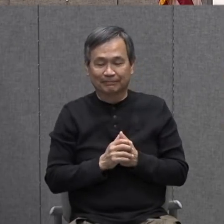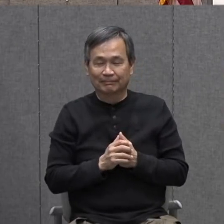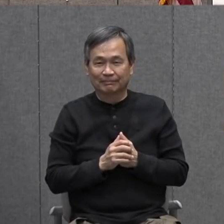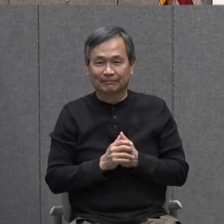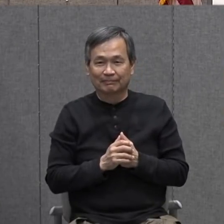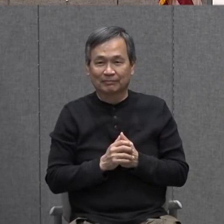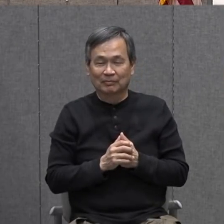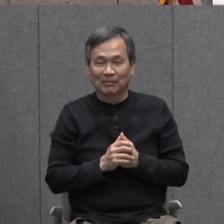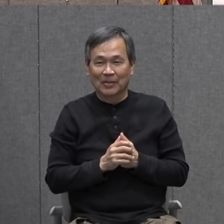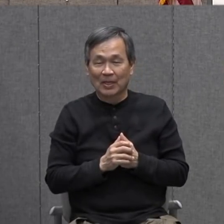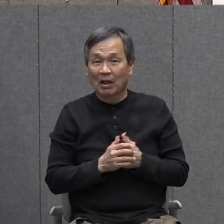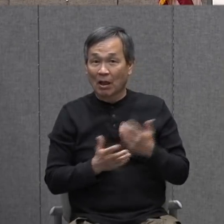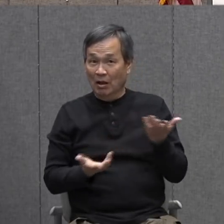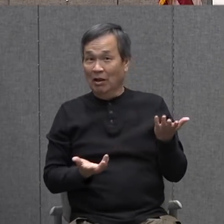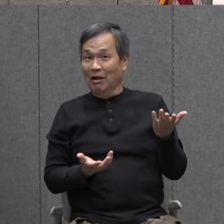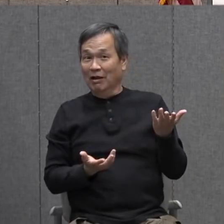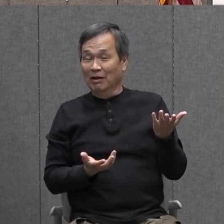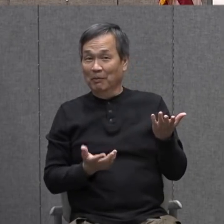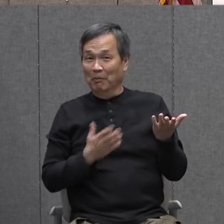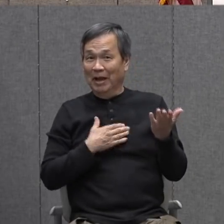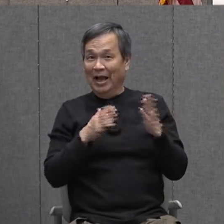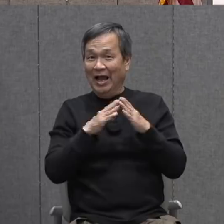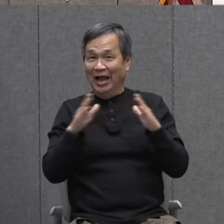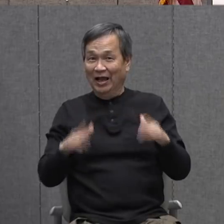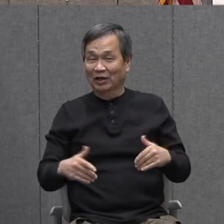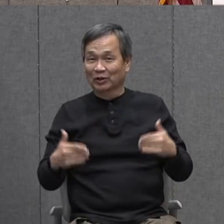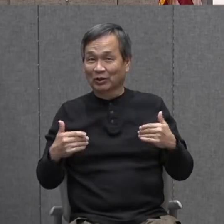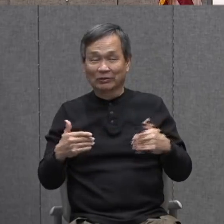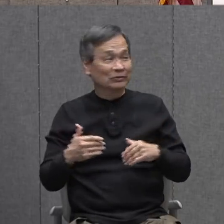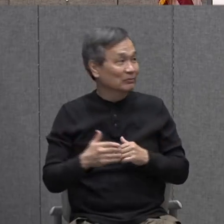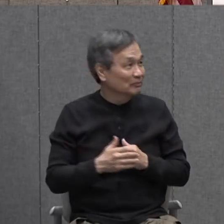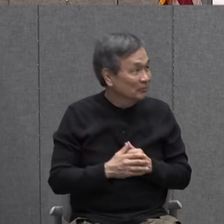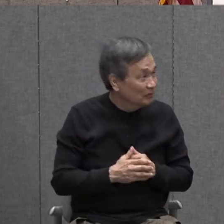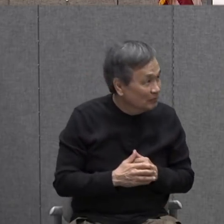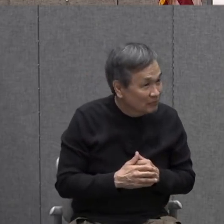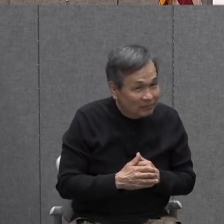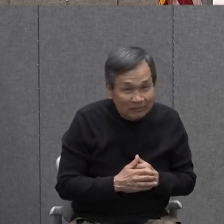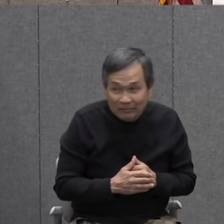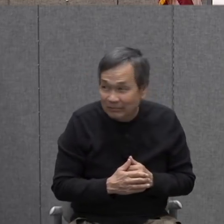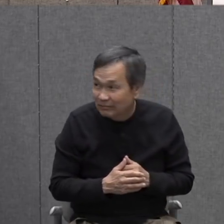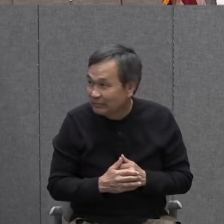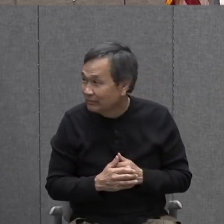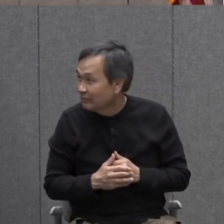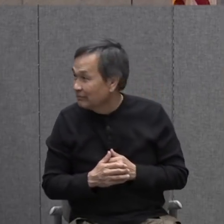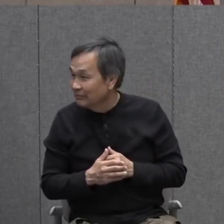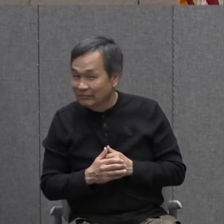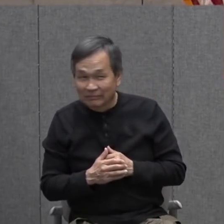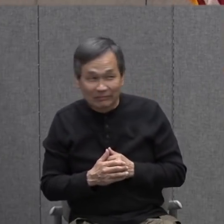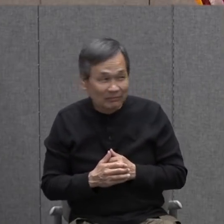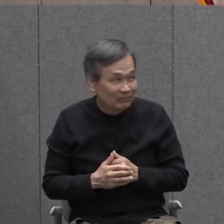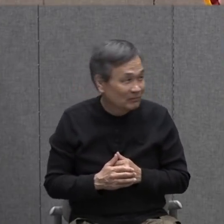I found in my house, I went on a little scavenger hunt to see what I had available